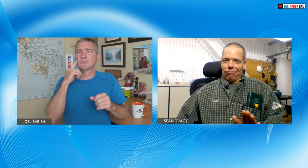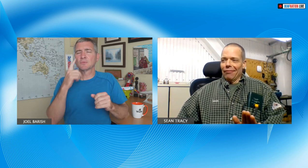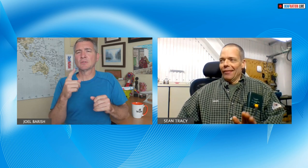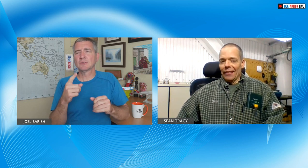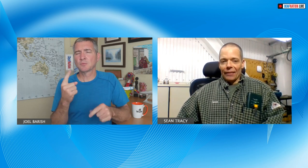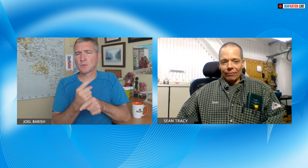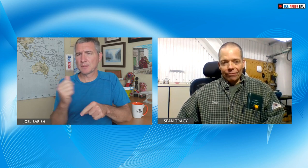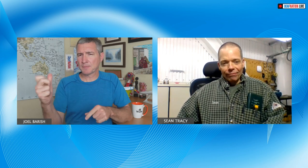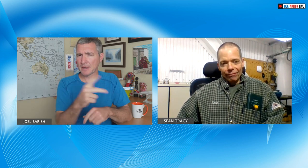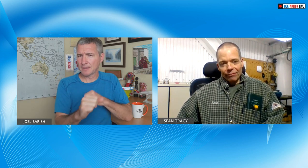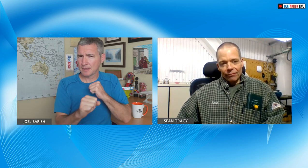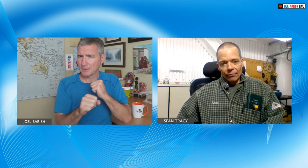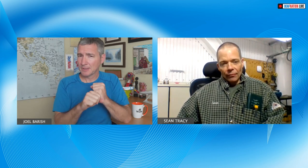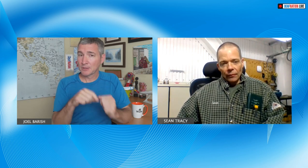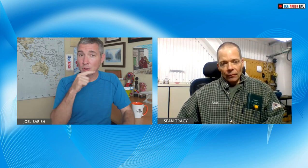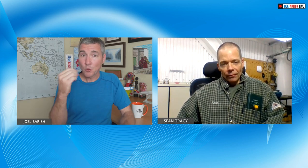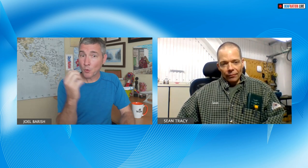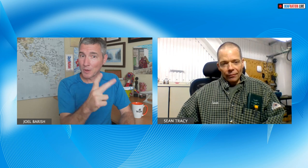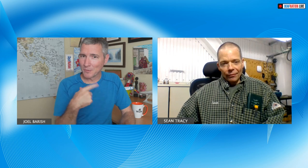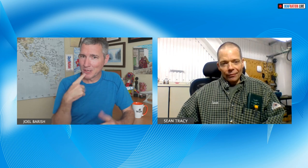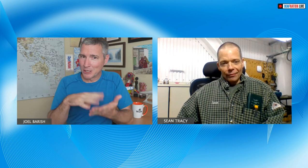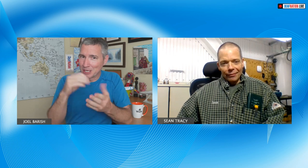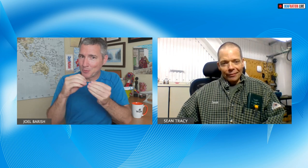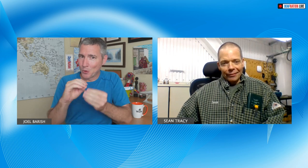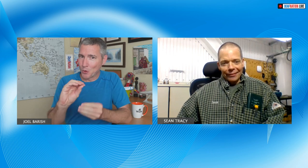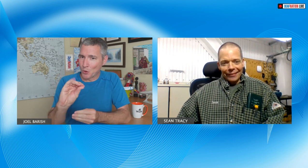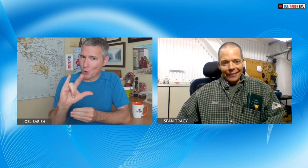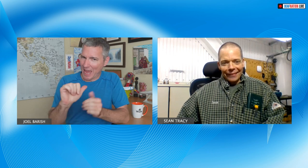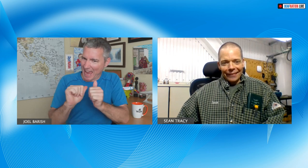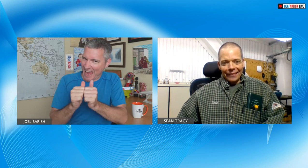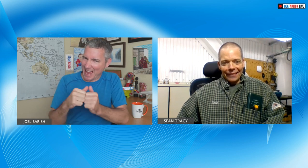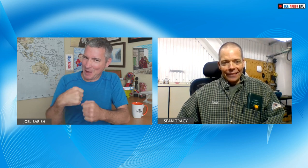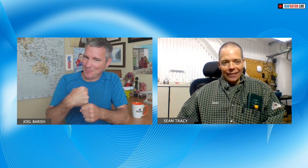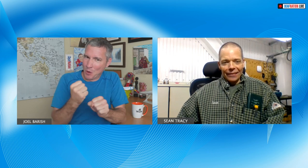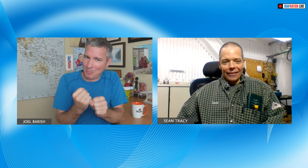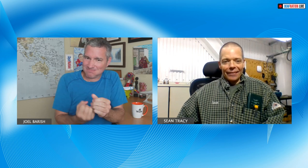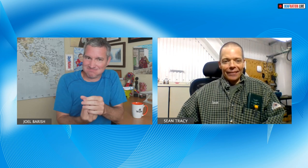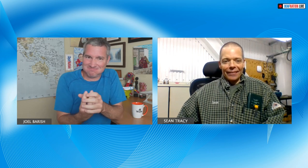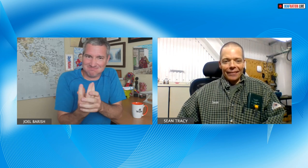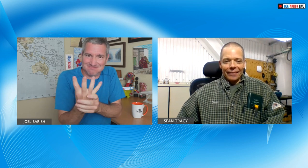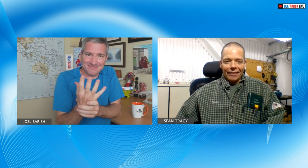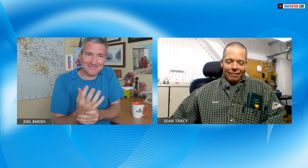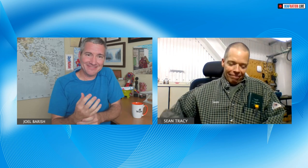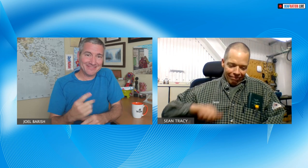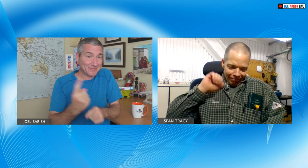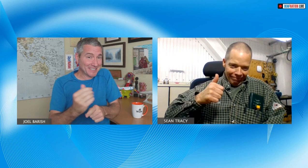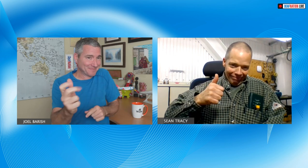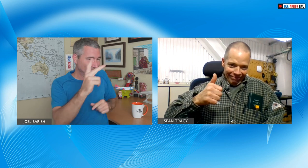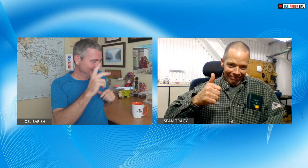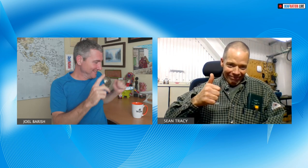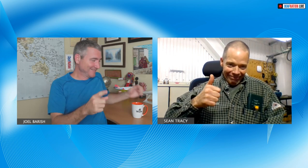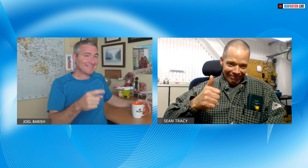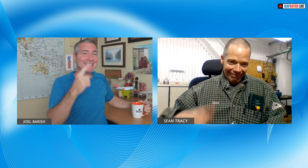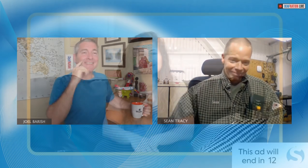We'll be right back after a short commercial break. When we come back, we'll learn more about how oil is drilled and produced. We'll be right back! -Awesome!